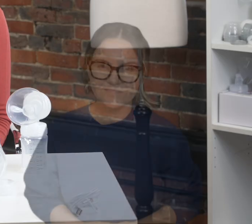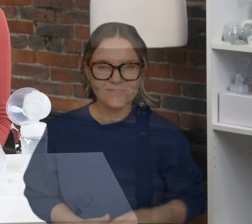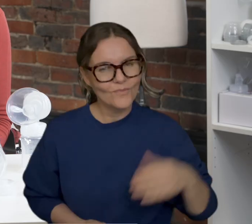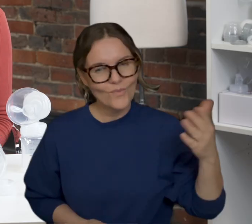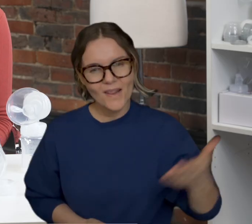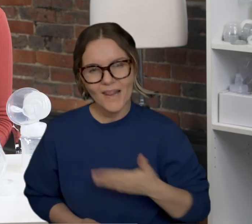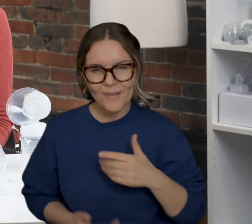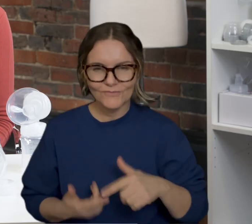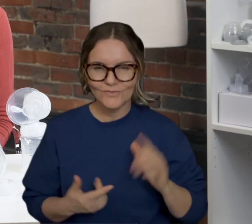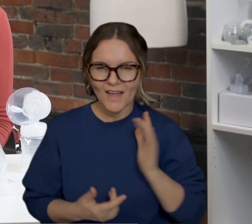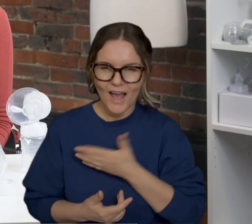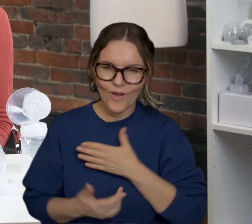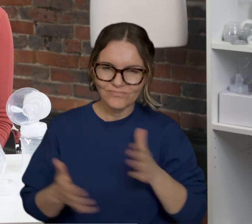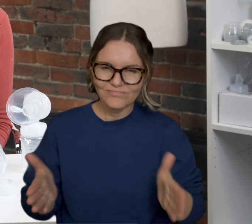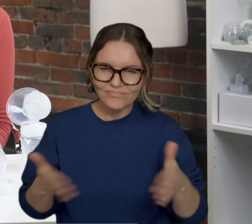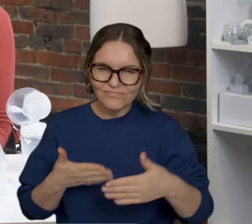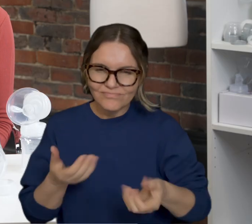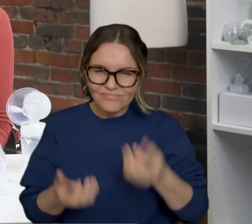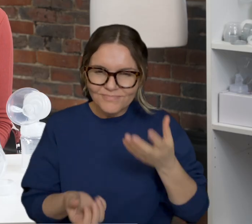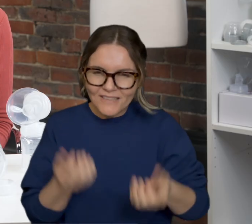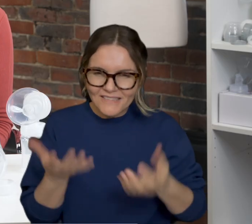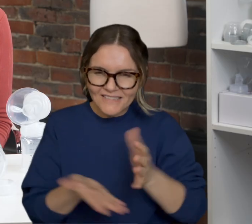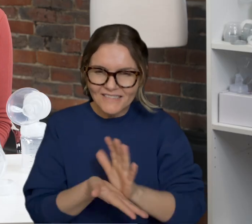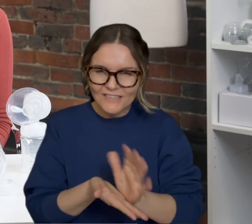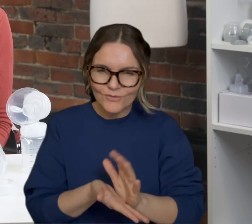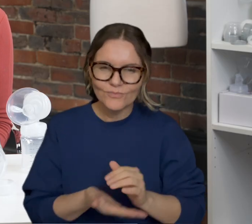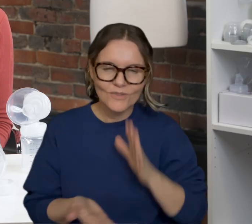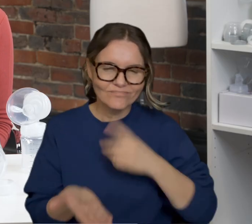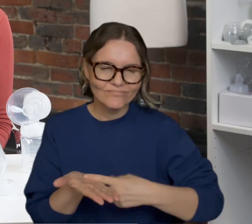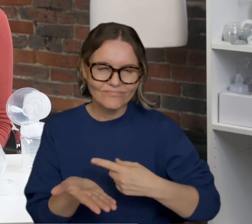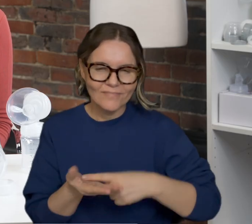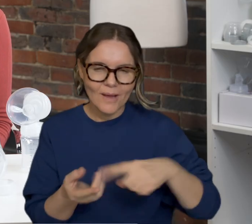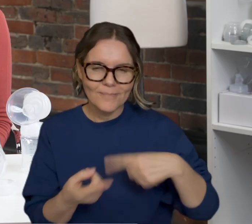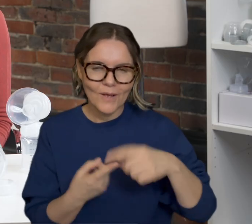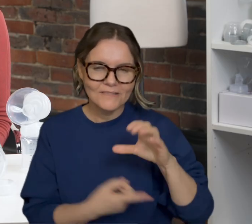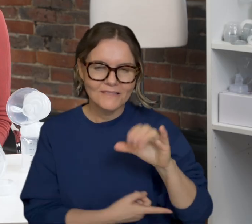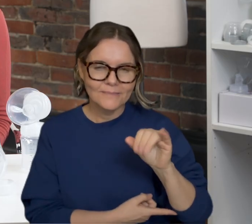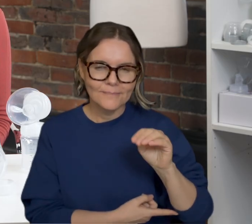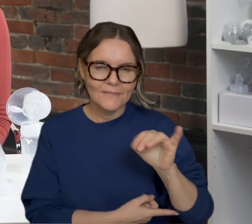Welcome to our Unboxing Series today we're going to talk about the Cimilre S7 dual Pro and when